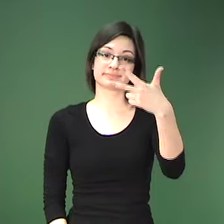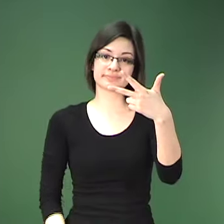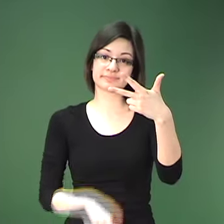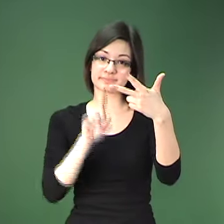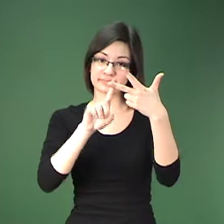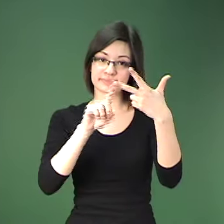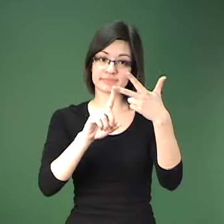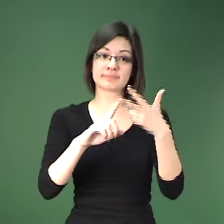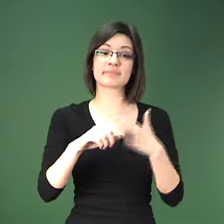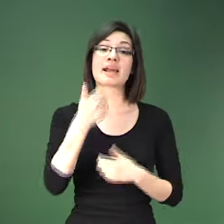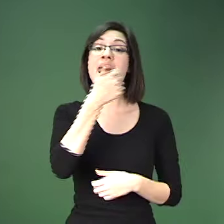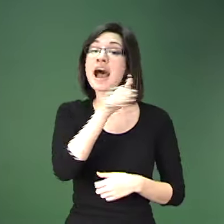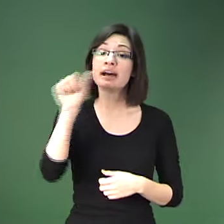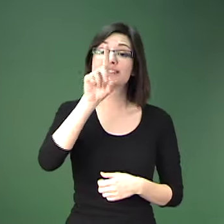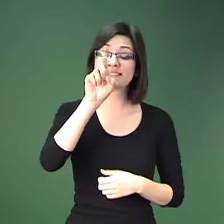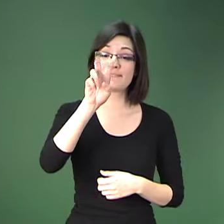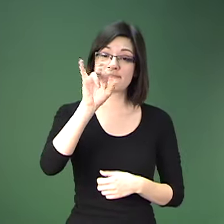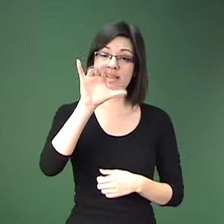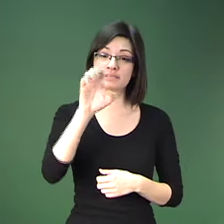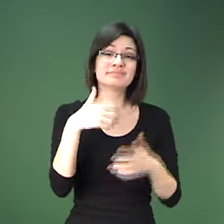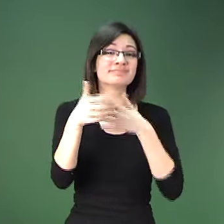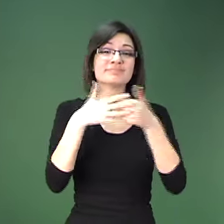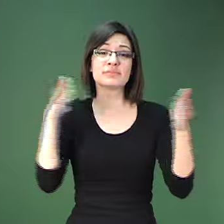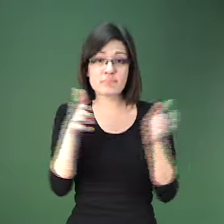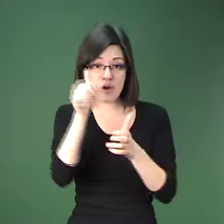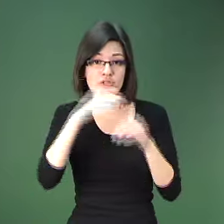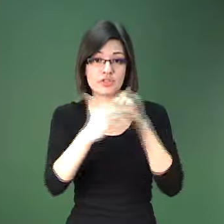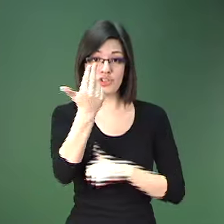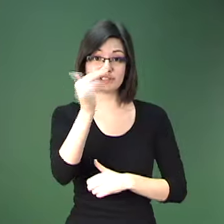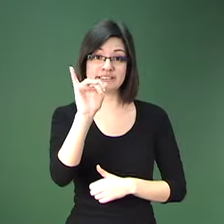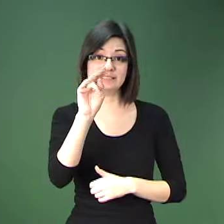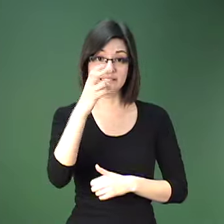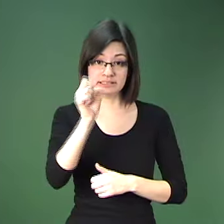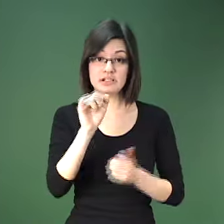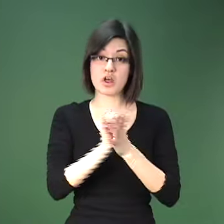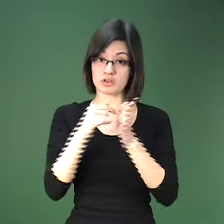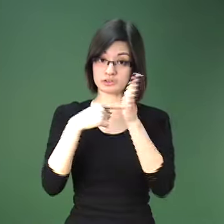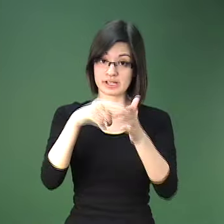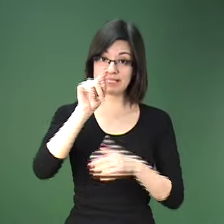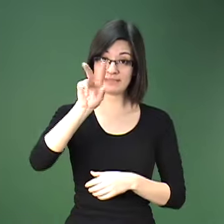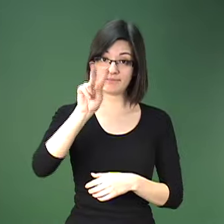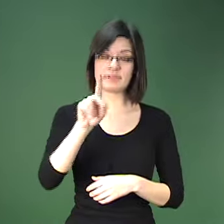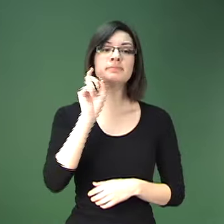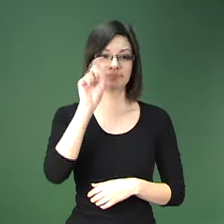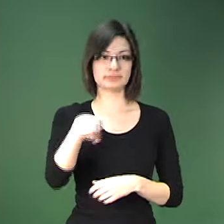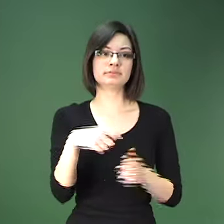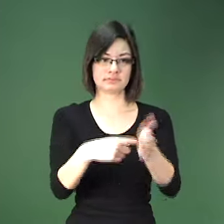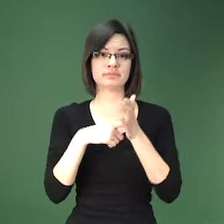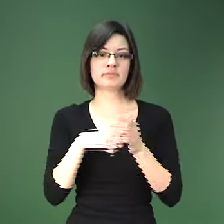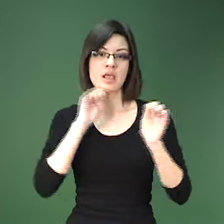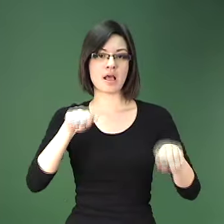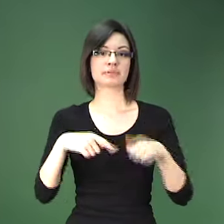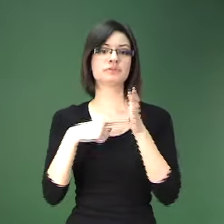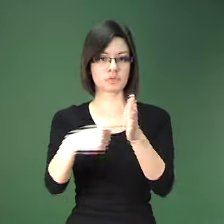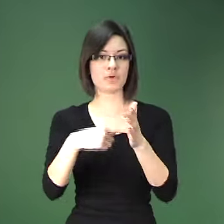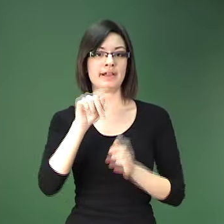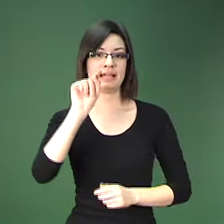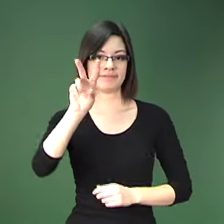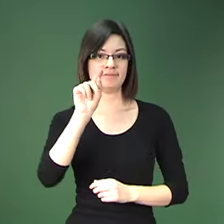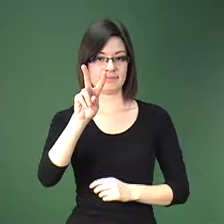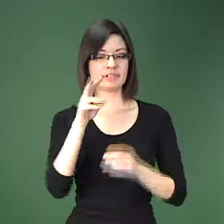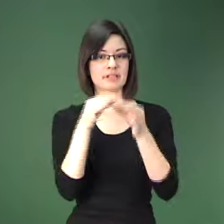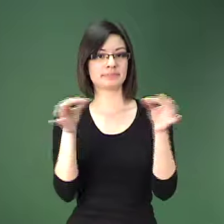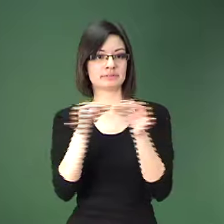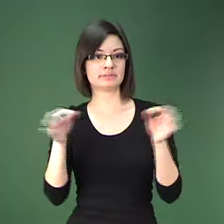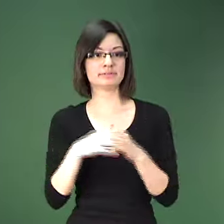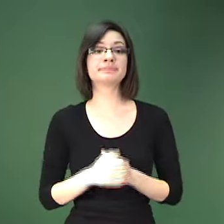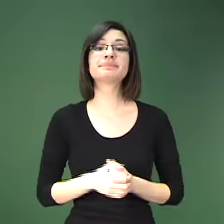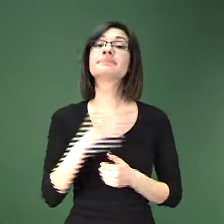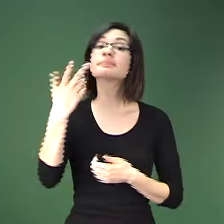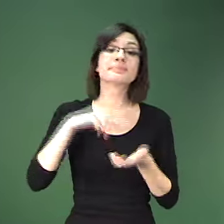Any device, even devices smaller than 13 inches, that shows TV must be able to display captions